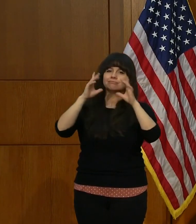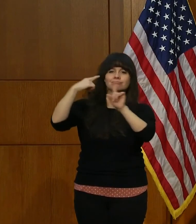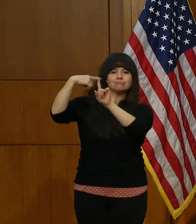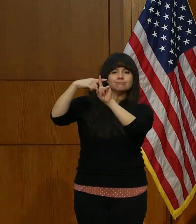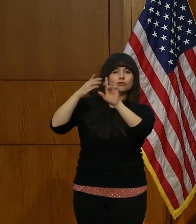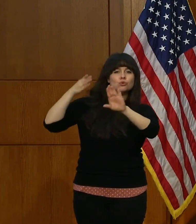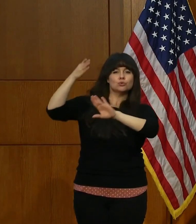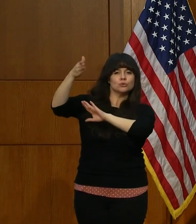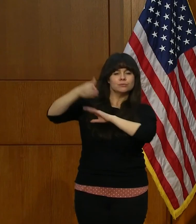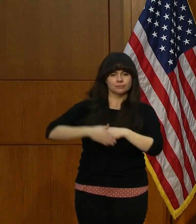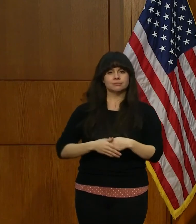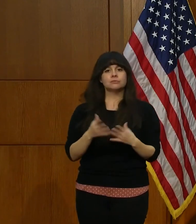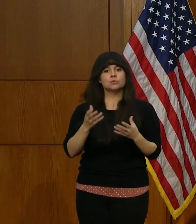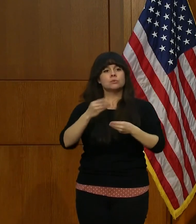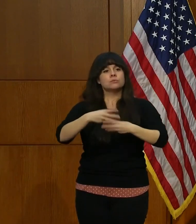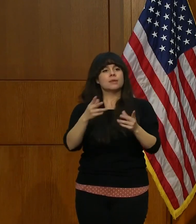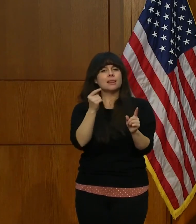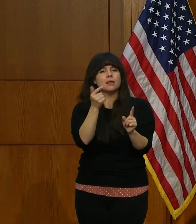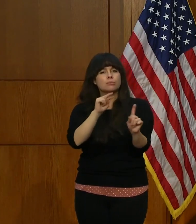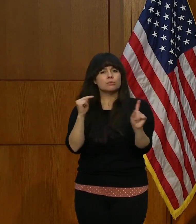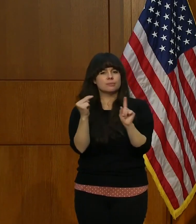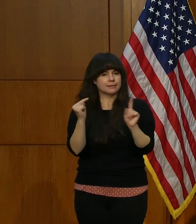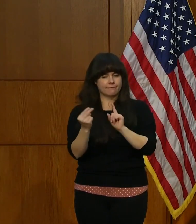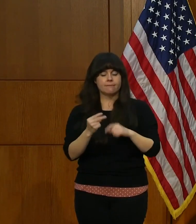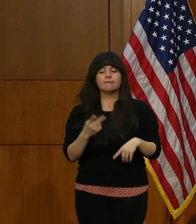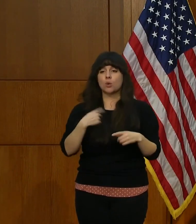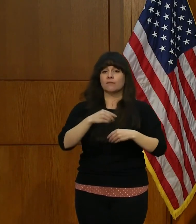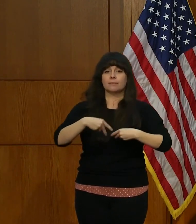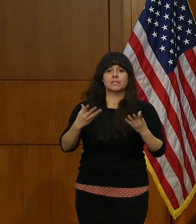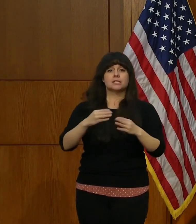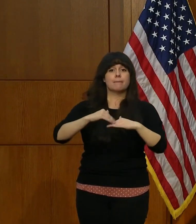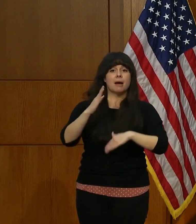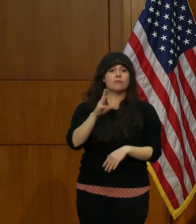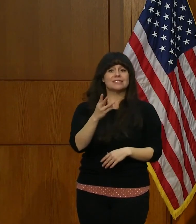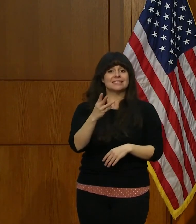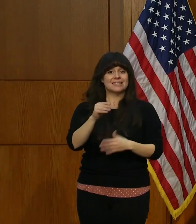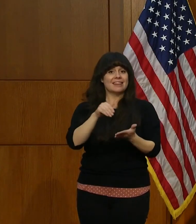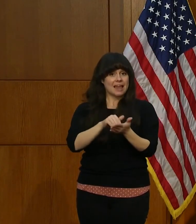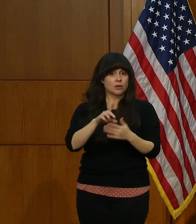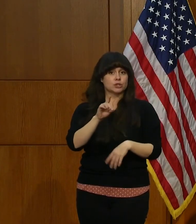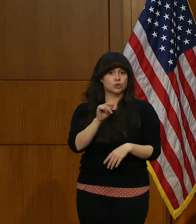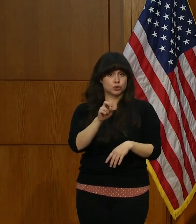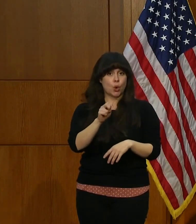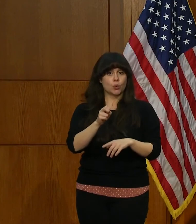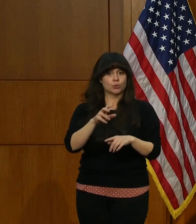OF THIS PANDEMIC TO A BRIGHTER FUTURE. GIVE YOU SOME PERSPECTIVE ON OUR PROGRESS